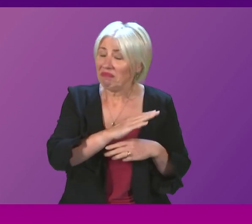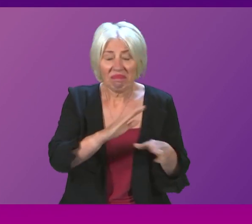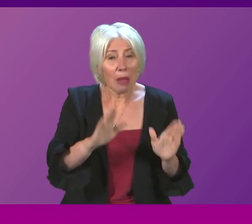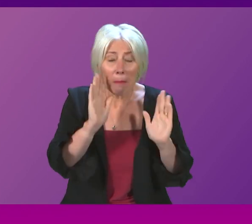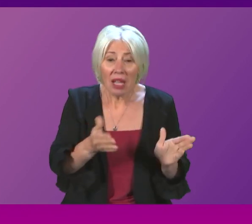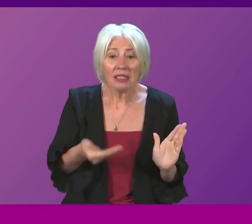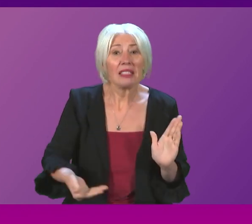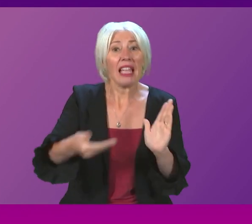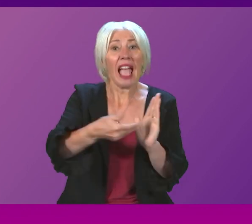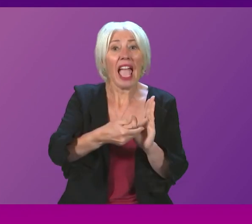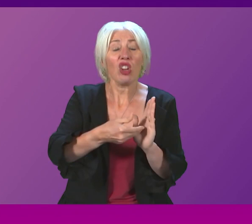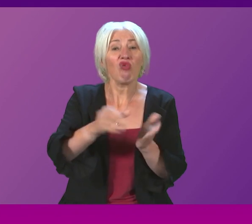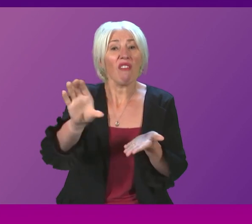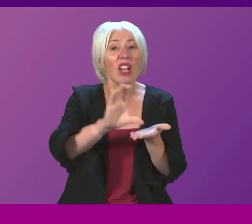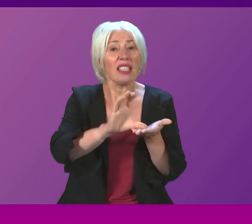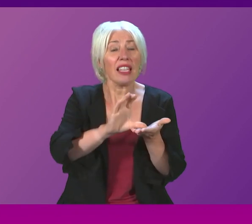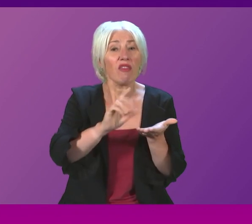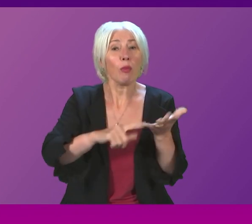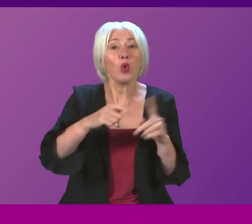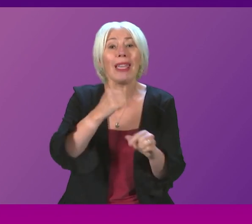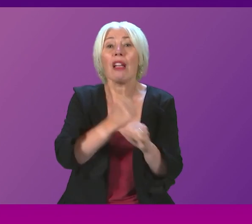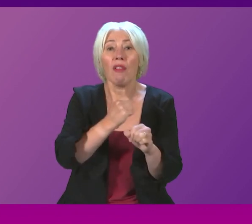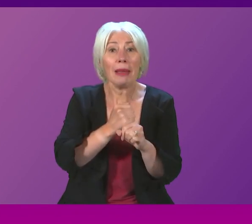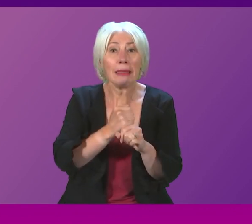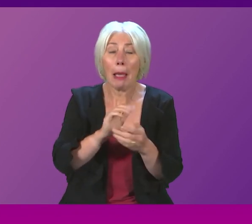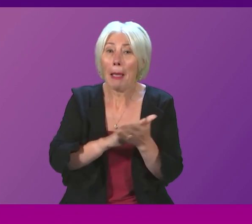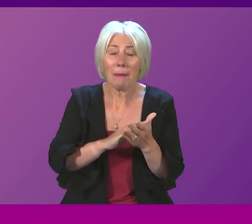funding from the UK Government, tough decisions are inescapable.